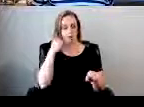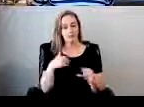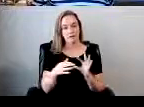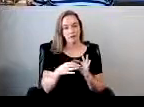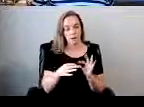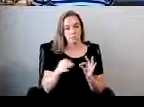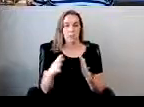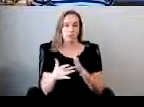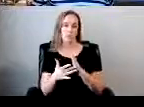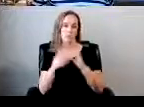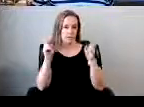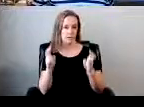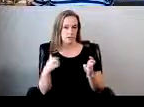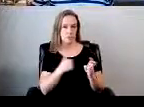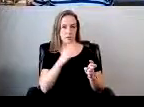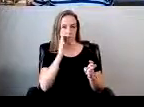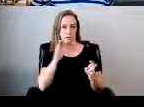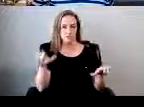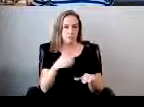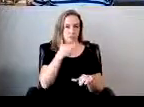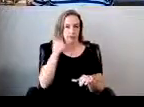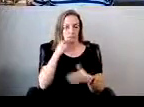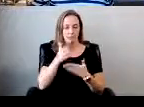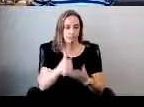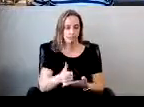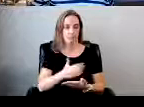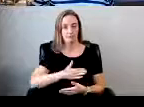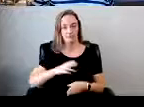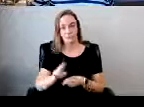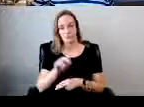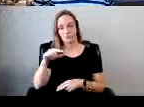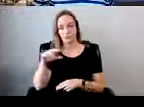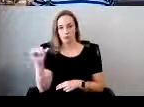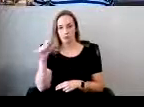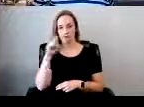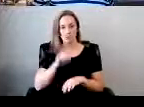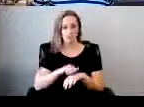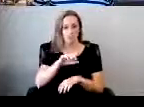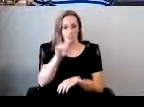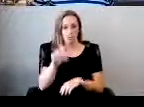and we will do our best to assist you, please use the Q&A to submit questions for our presenters.